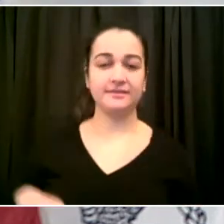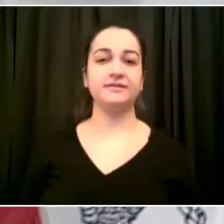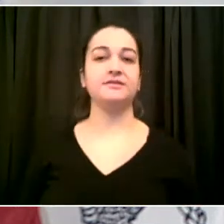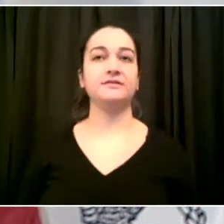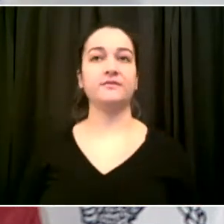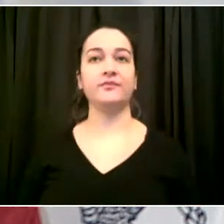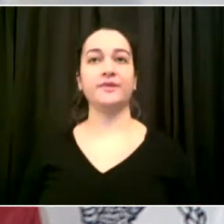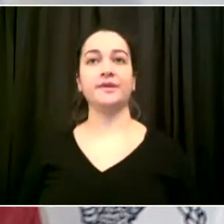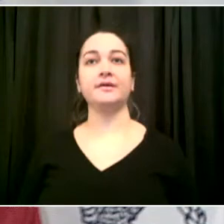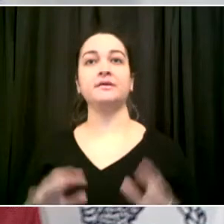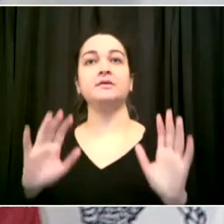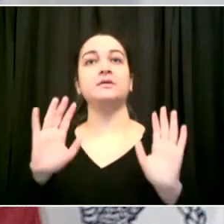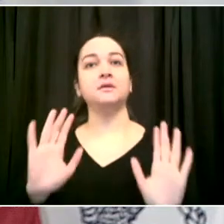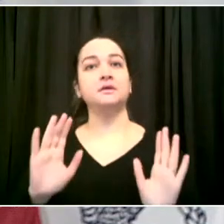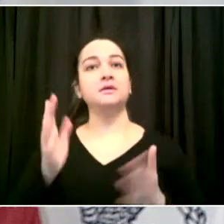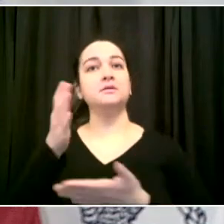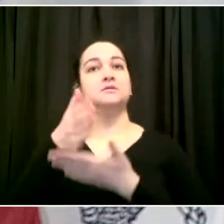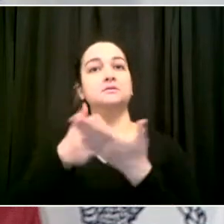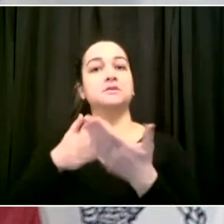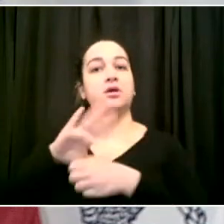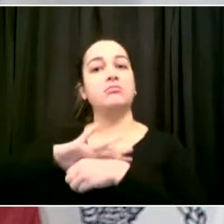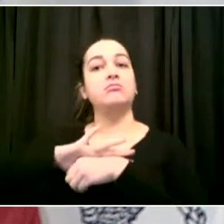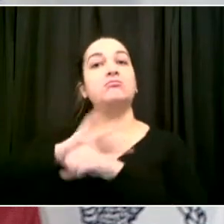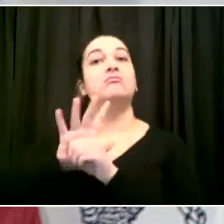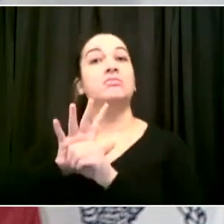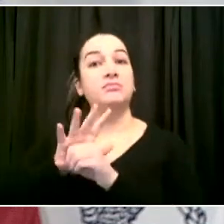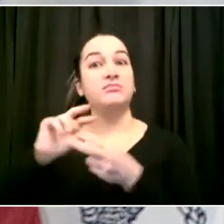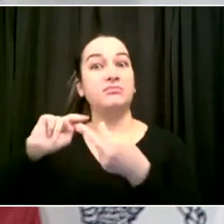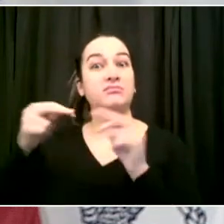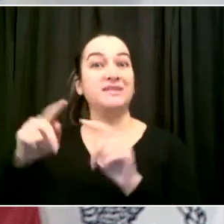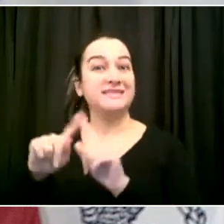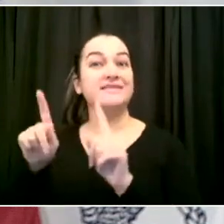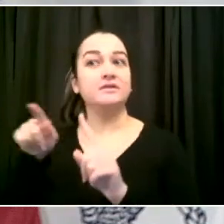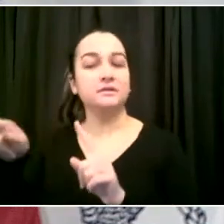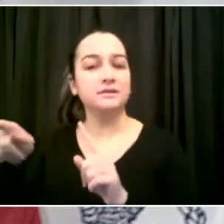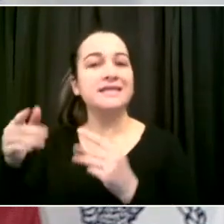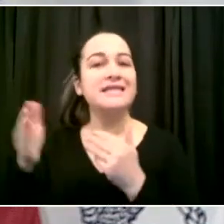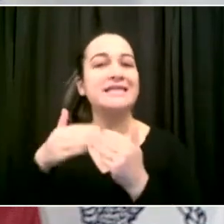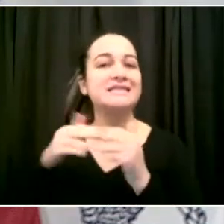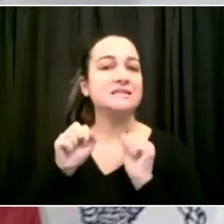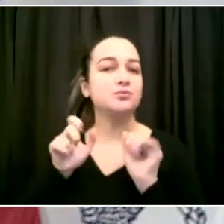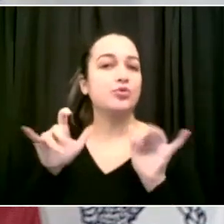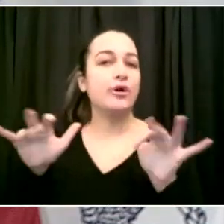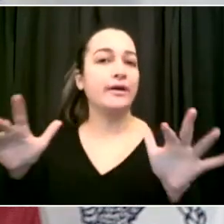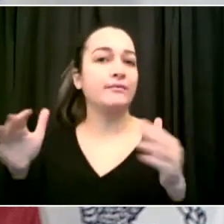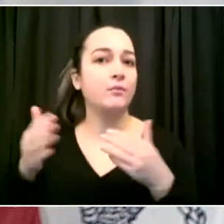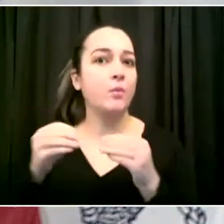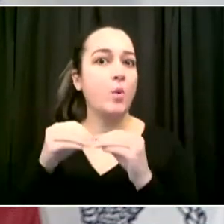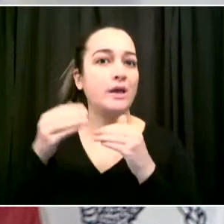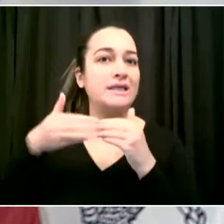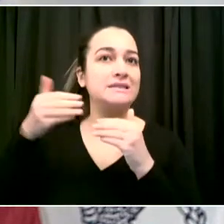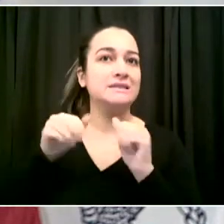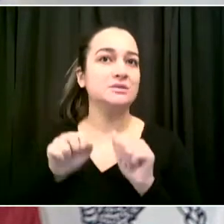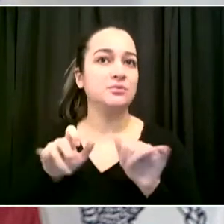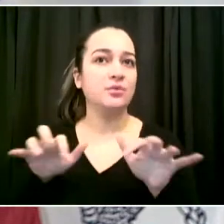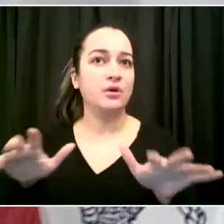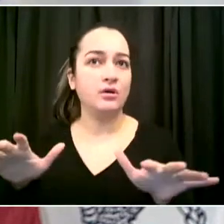TRTRH,UT WE NEED THE FACTS. BECAUSE O SFFAR THE EXPERIENCE